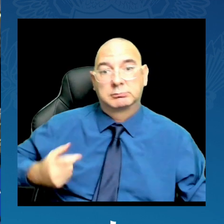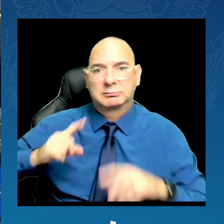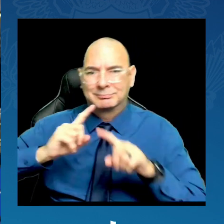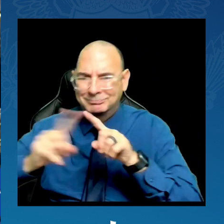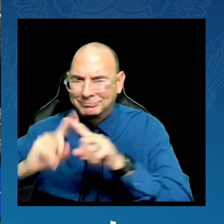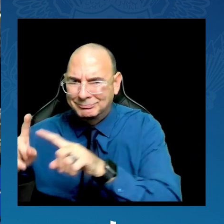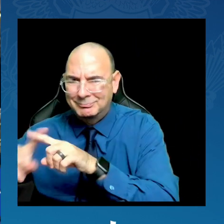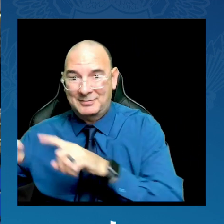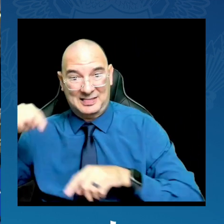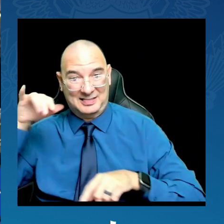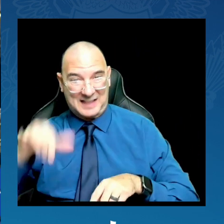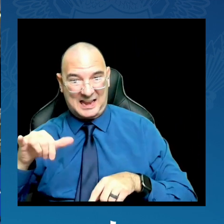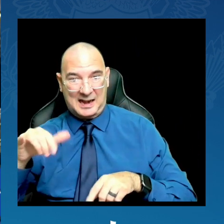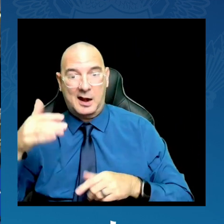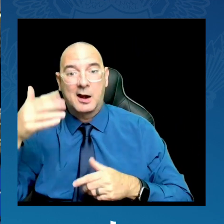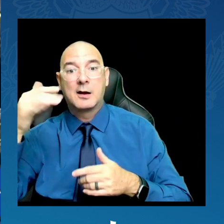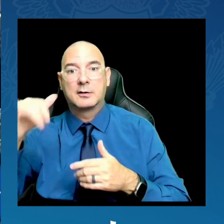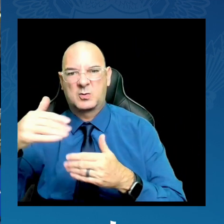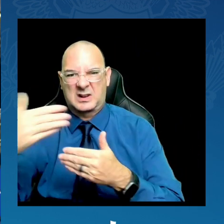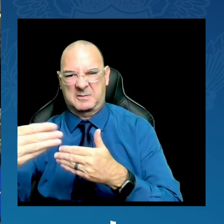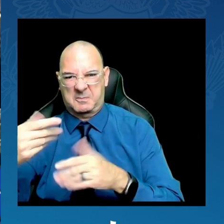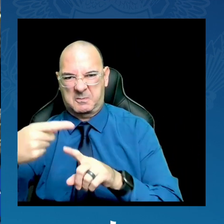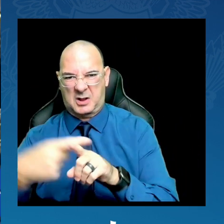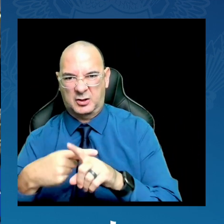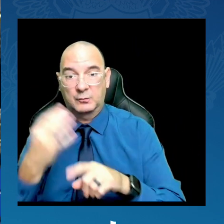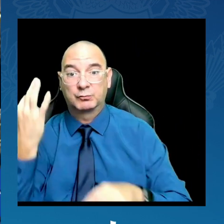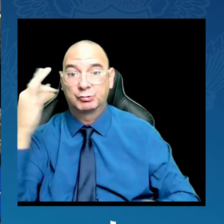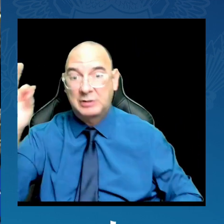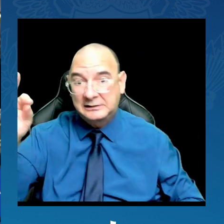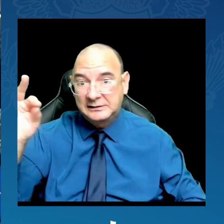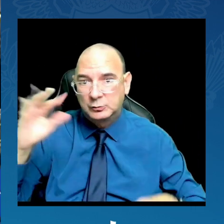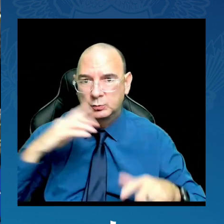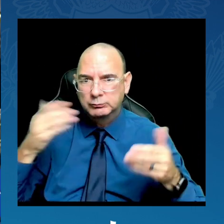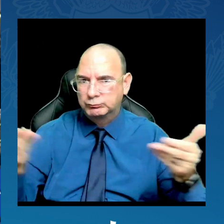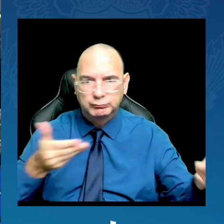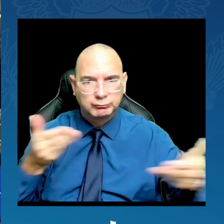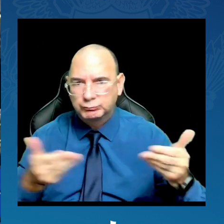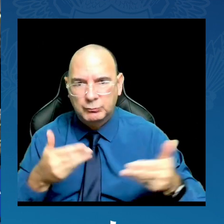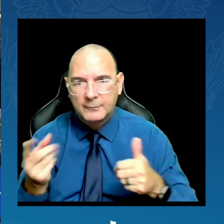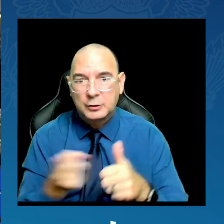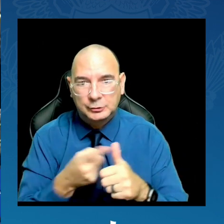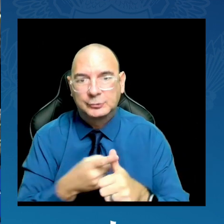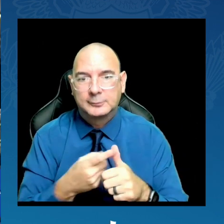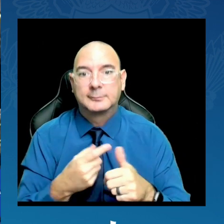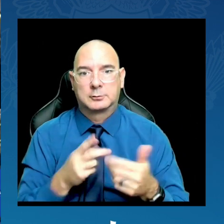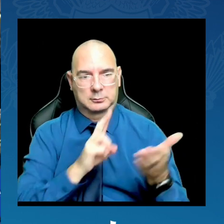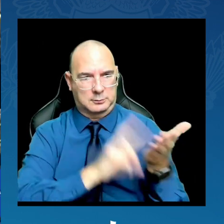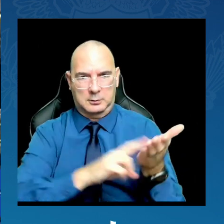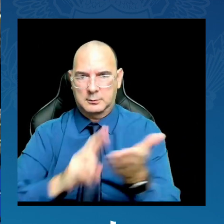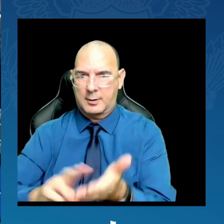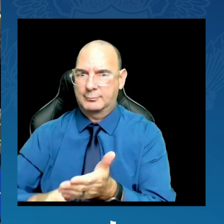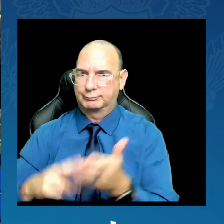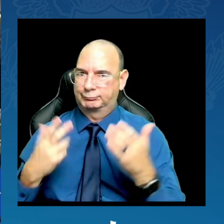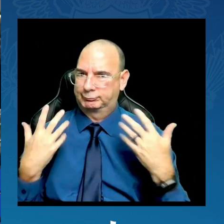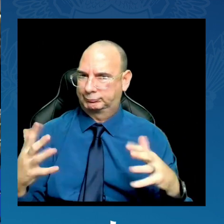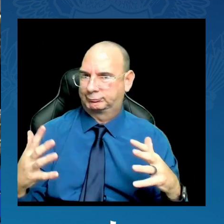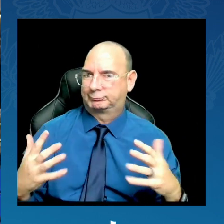will be hosting the first gathering of the Artemis Accords, signatories on the sidelines of the international astronautical Congress in Paris.